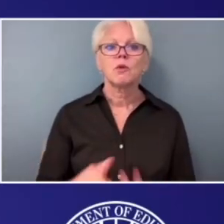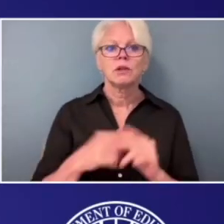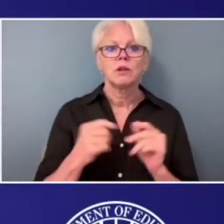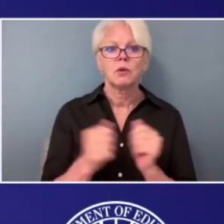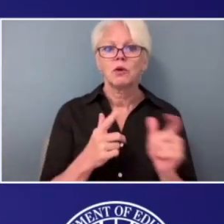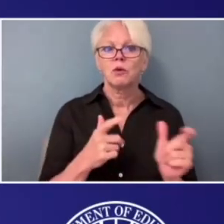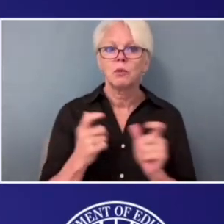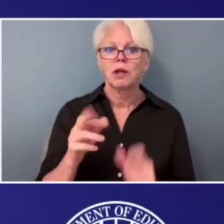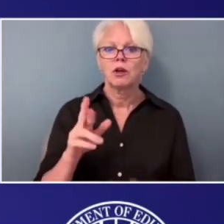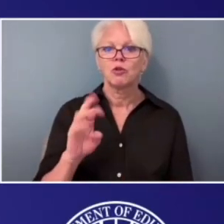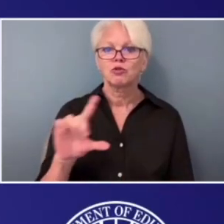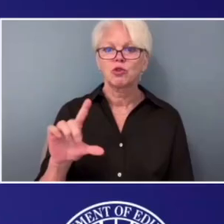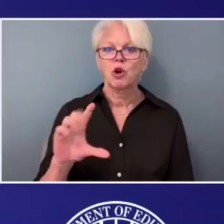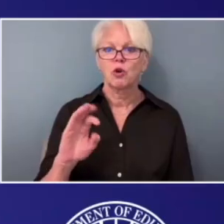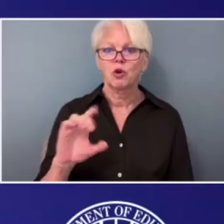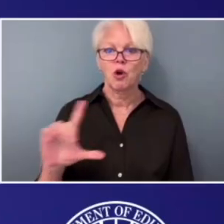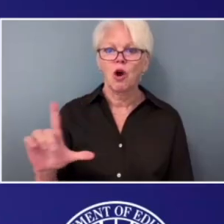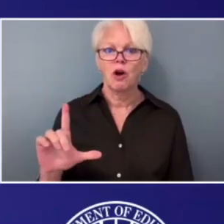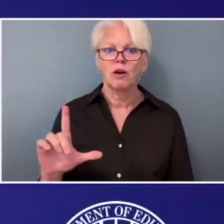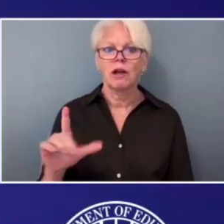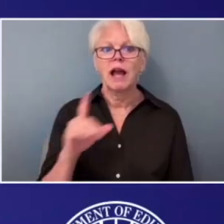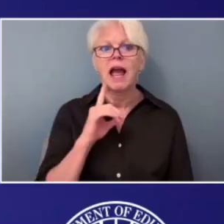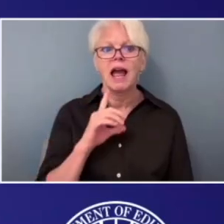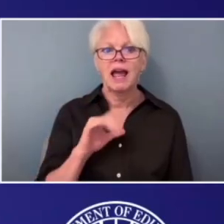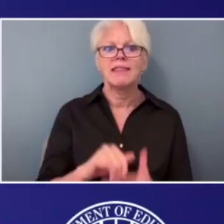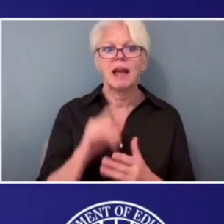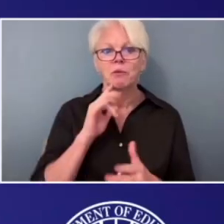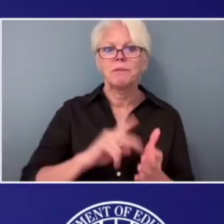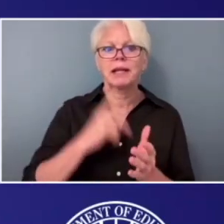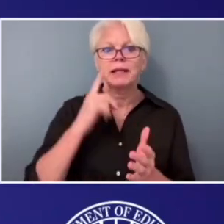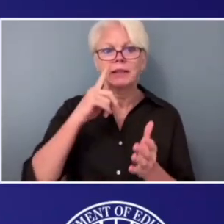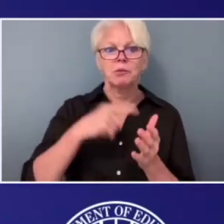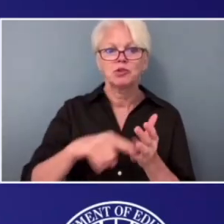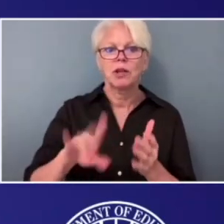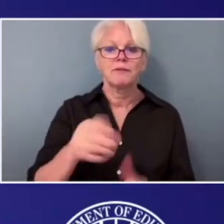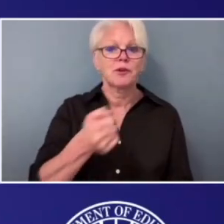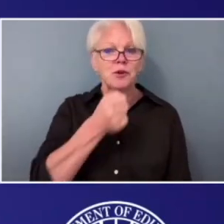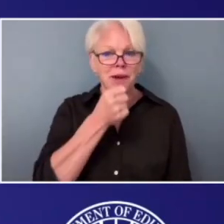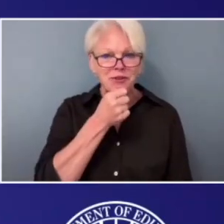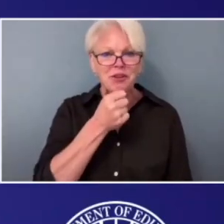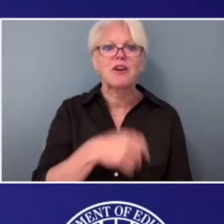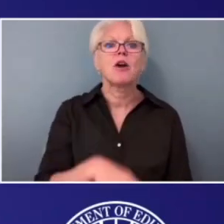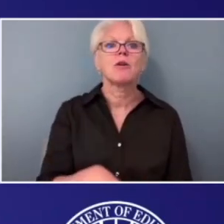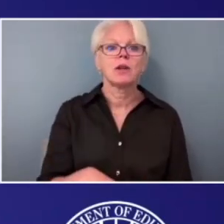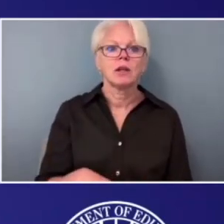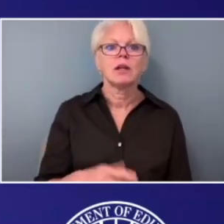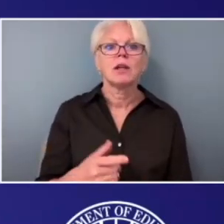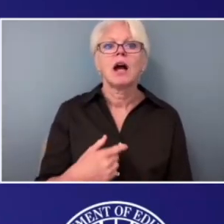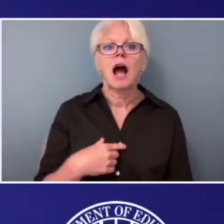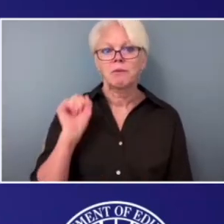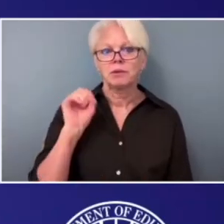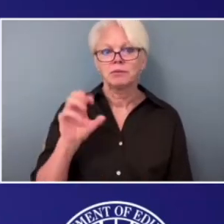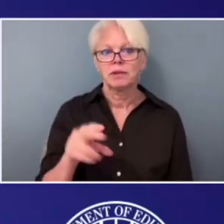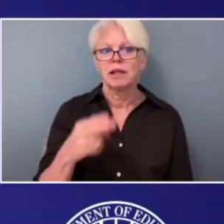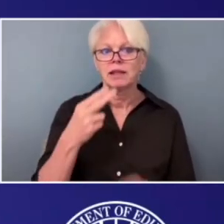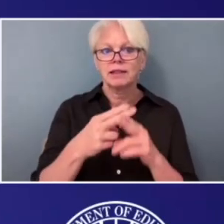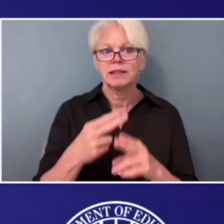call, and that will also serve as a double check for your microphones. I'm going to call off the names by sector.